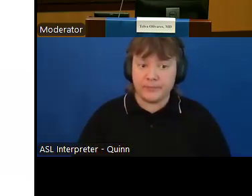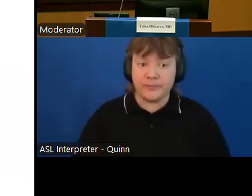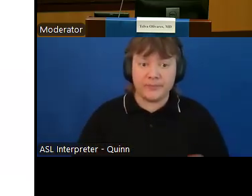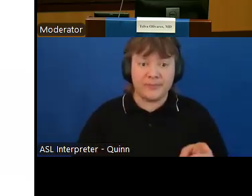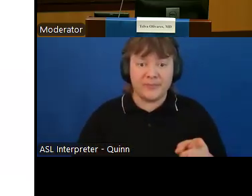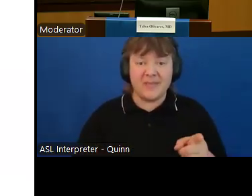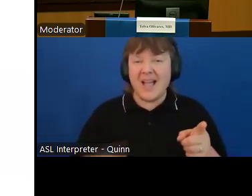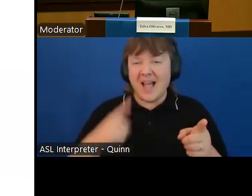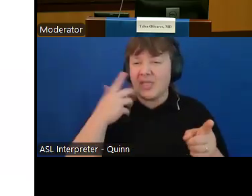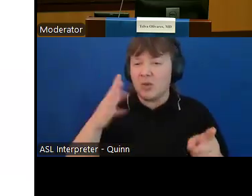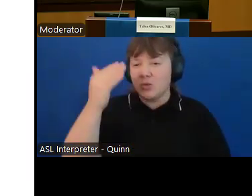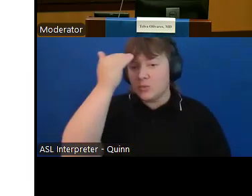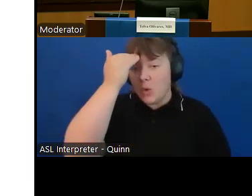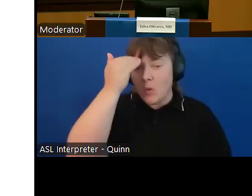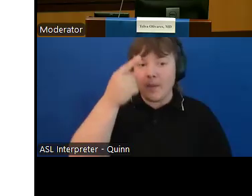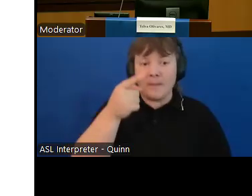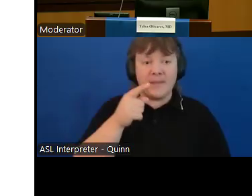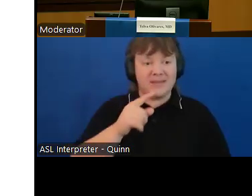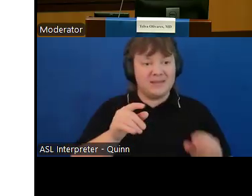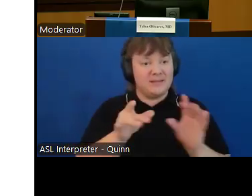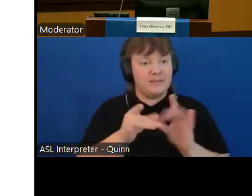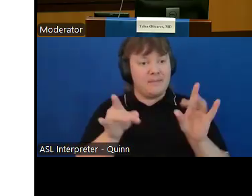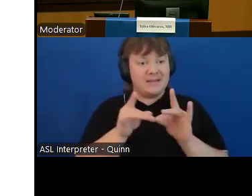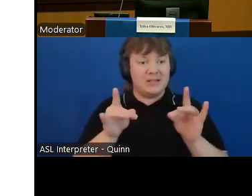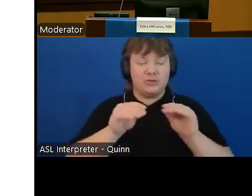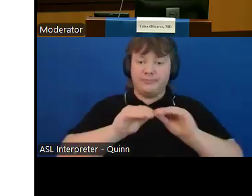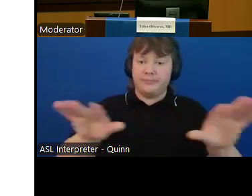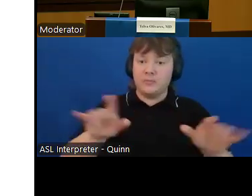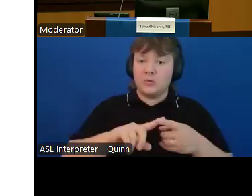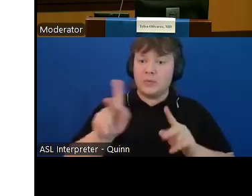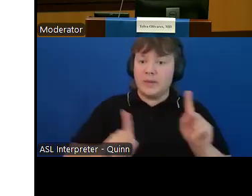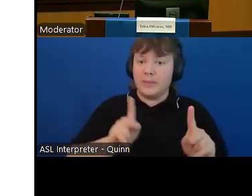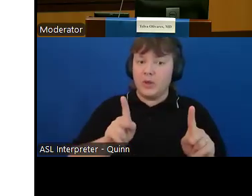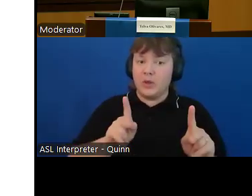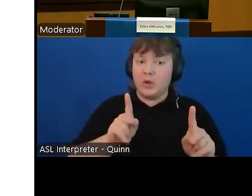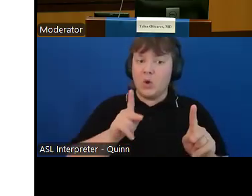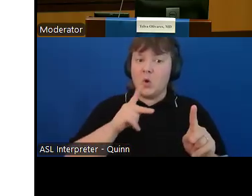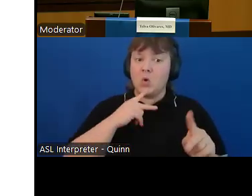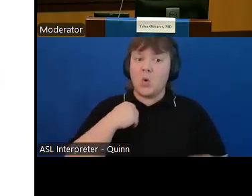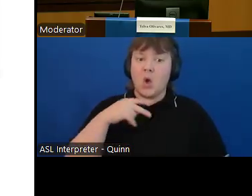you know this, but this is what the message is to folks out there who are looking at the statute as